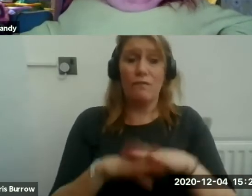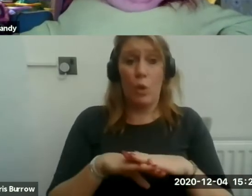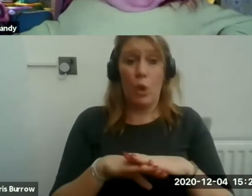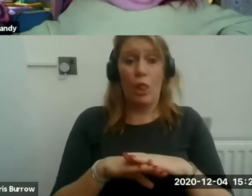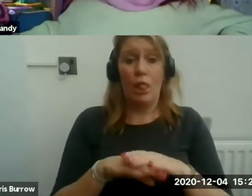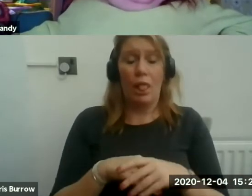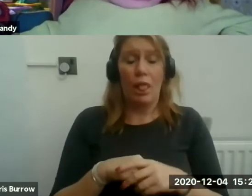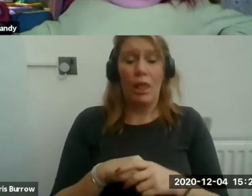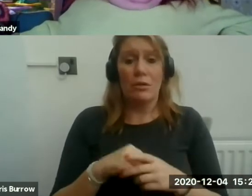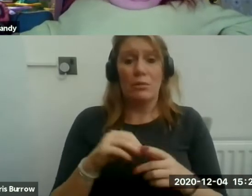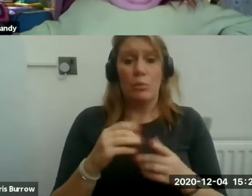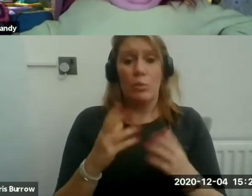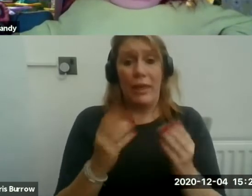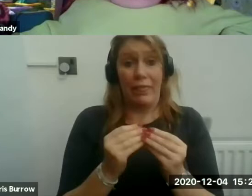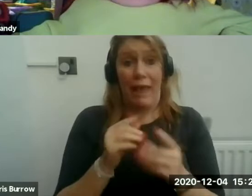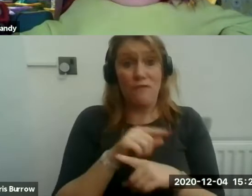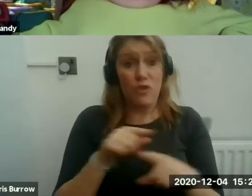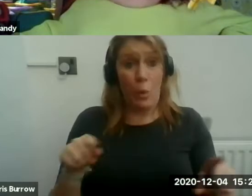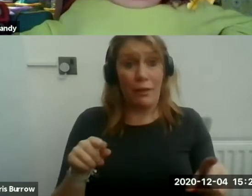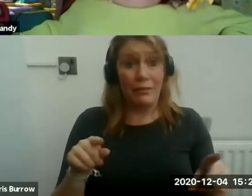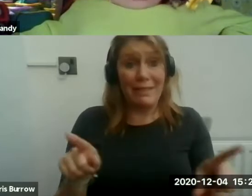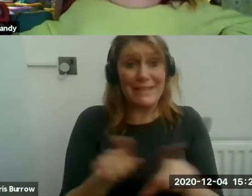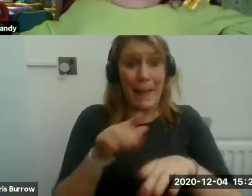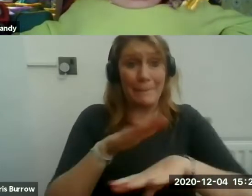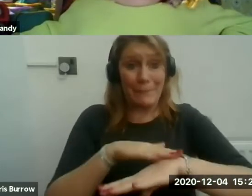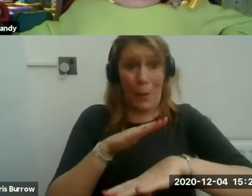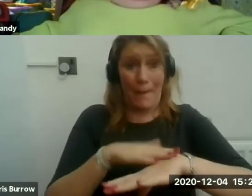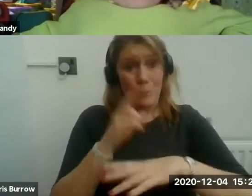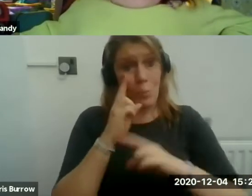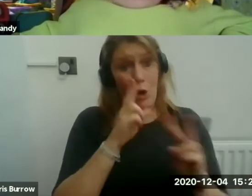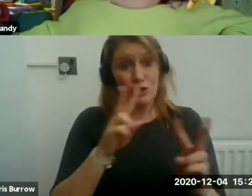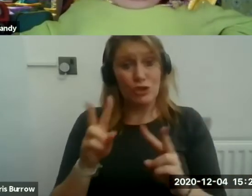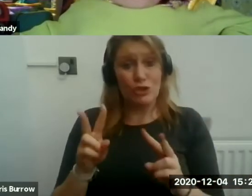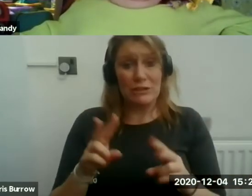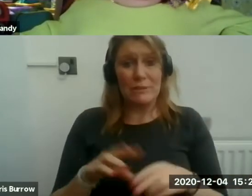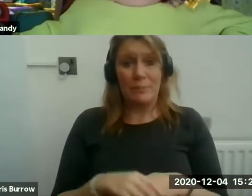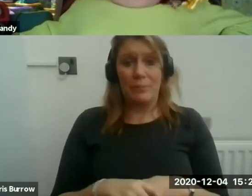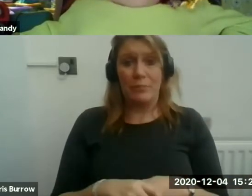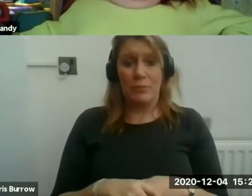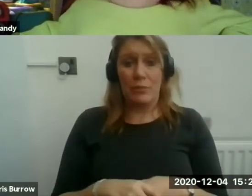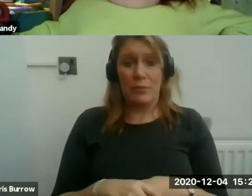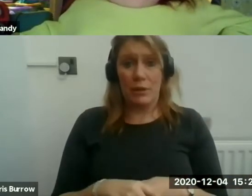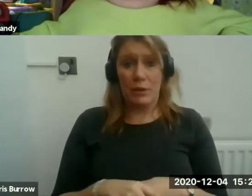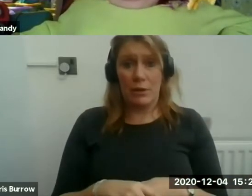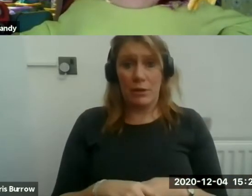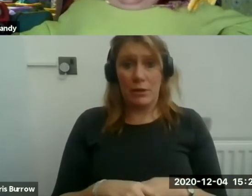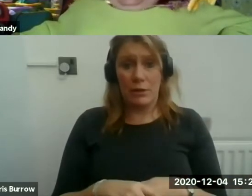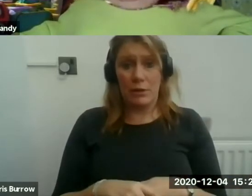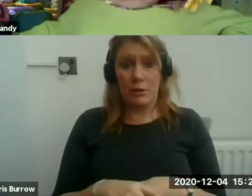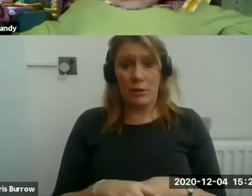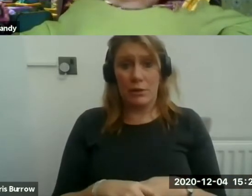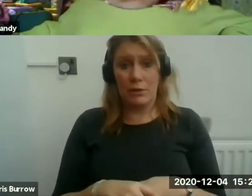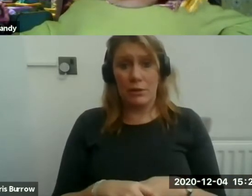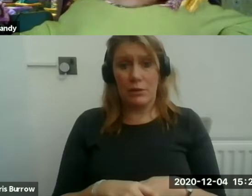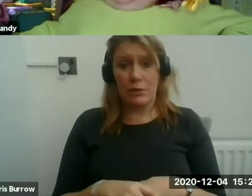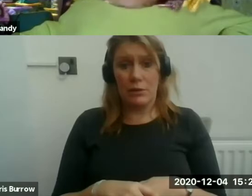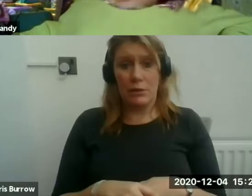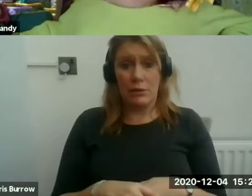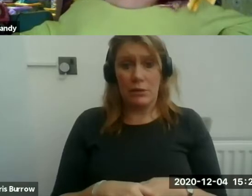So Vici was still, not only did she write it, act in it, direct it, edit